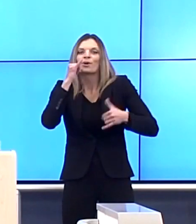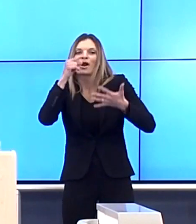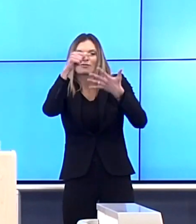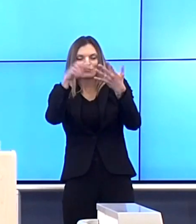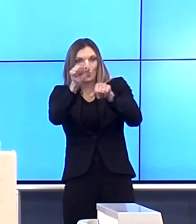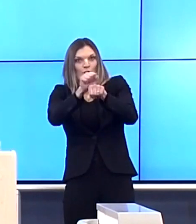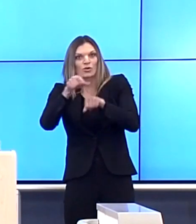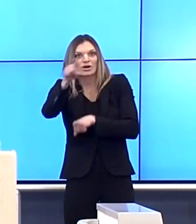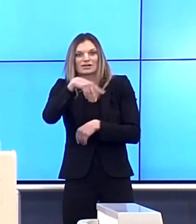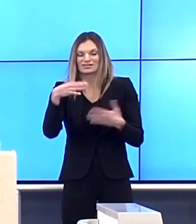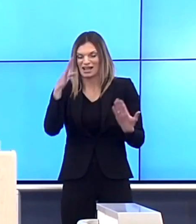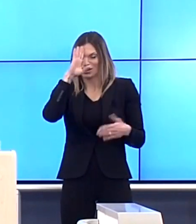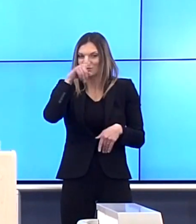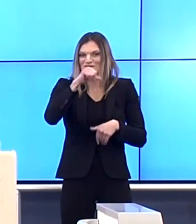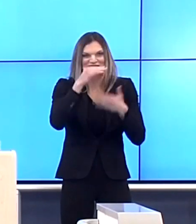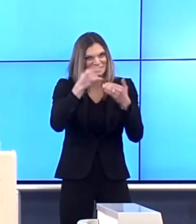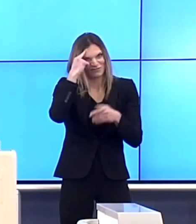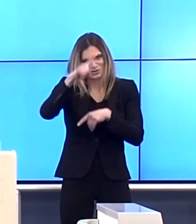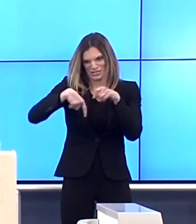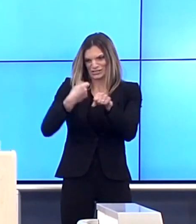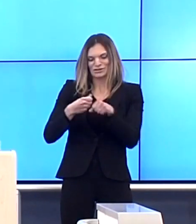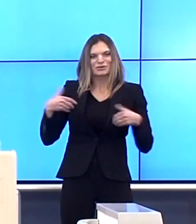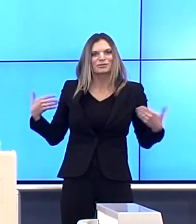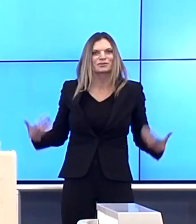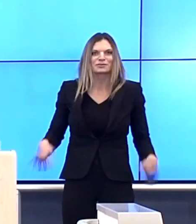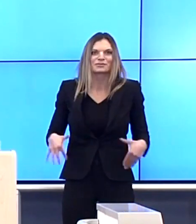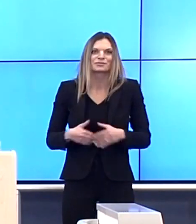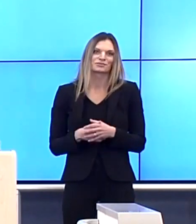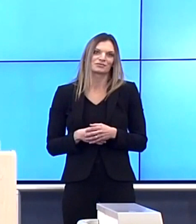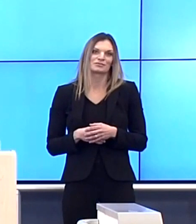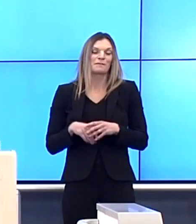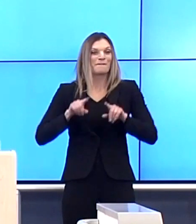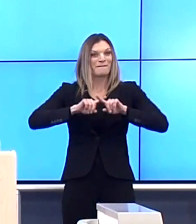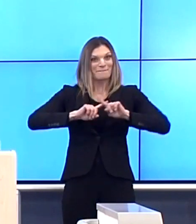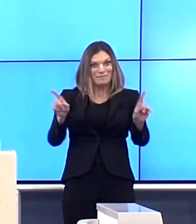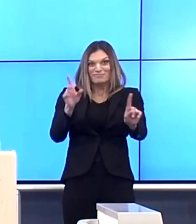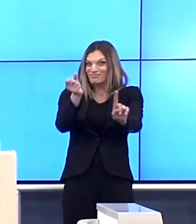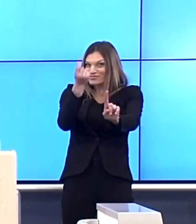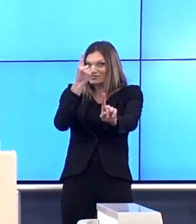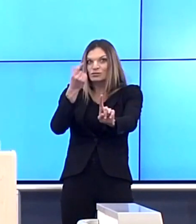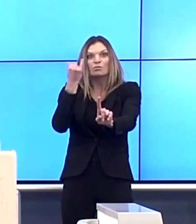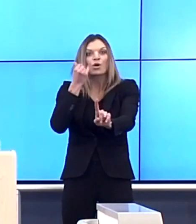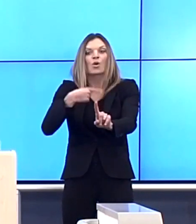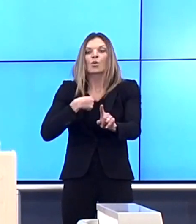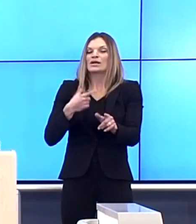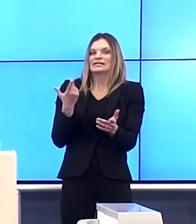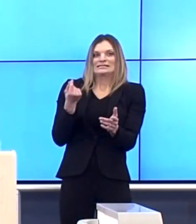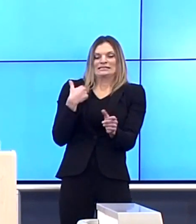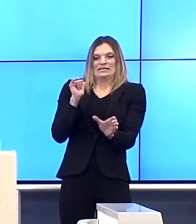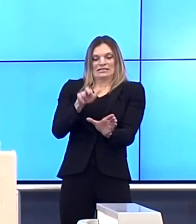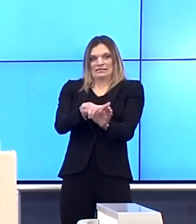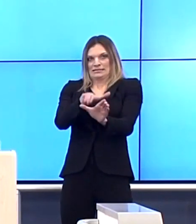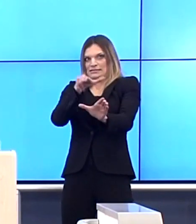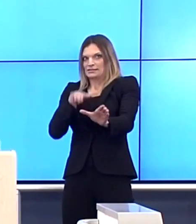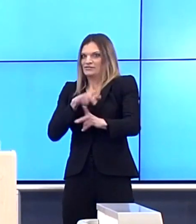RESTAURANT WORKERS WHO HAVE MADE INCREDIBLE SACRIFICES THIS INCREDIBLE SACRIFICES THIS YEAR. YEAR. DOING THIS WILL ALSO PROTECT THE DOING THIS WILL ALSO PROTECT THE MEDICAL WORKERS, OUR FIRST MEDICAL WORKERS, OUR FIRST RESPONDERS, AND OTHER ESSENTIAL